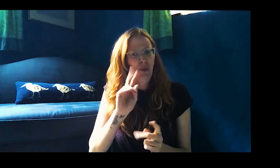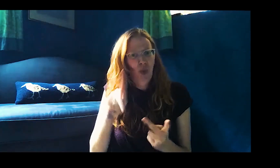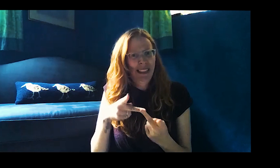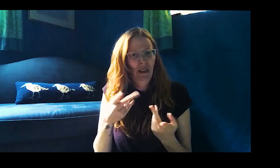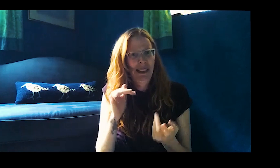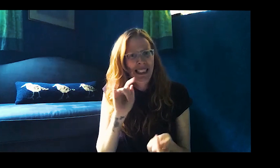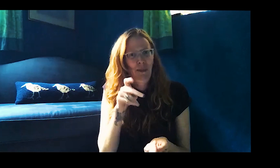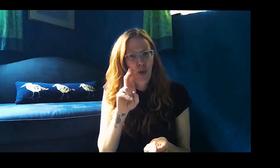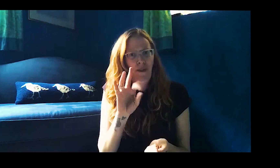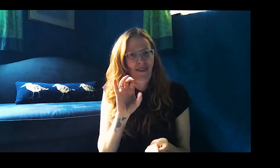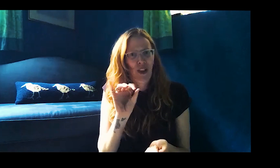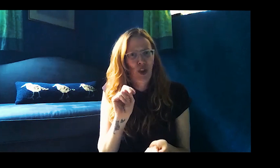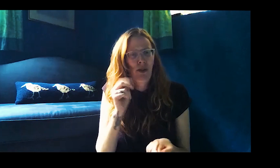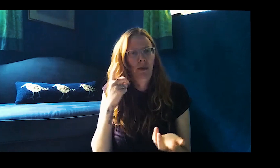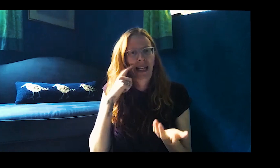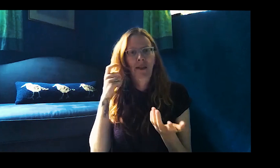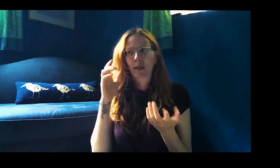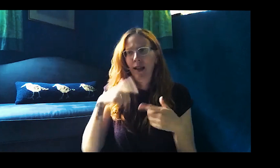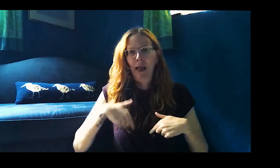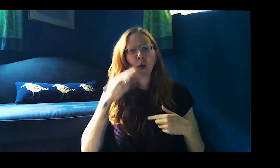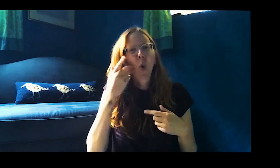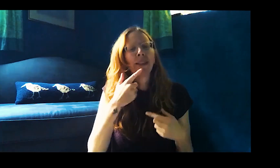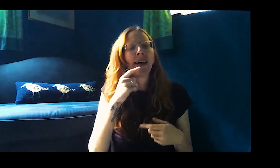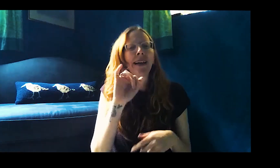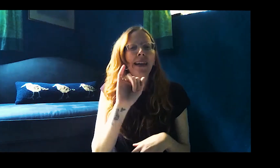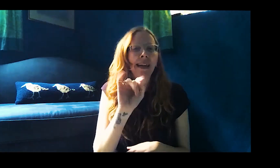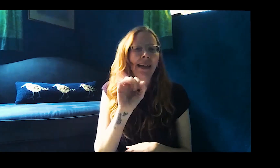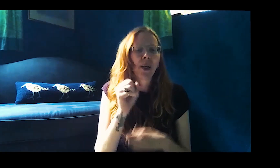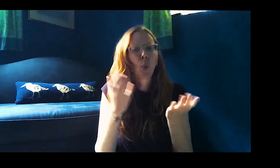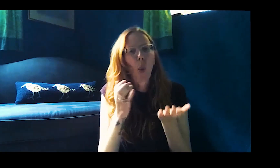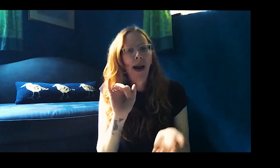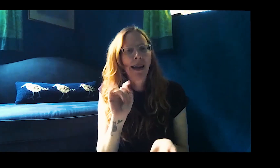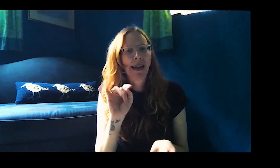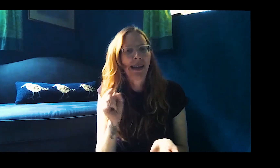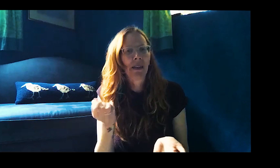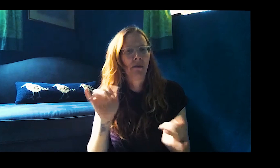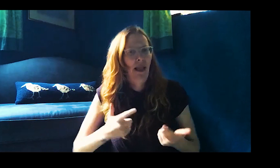for me, the experience whatever it is is perfect. People say it is what it is, or if that's life,